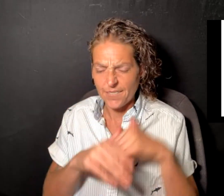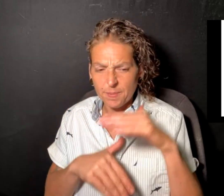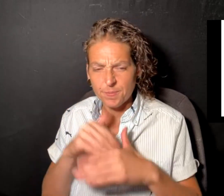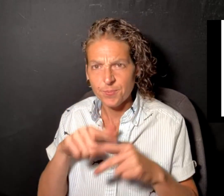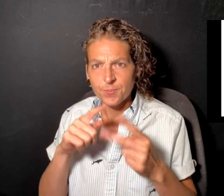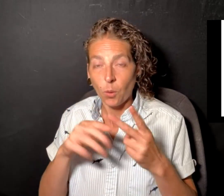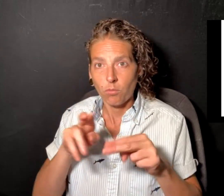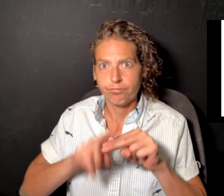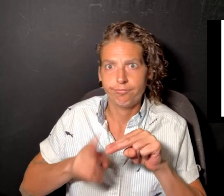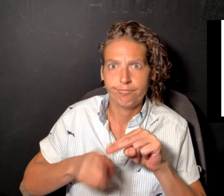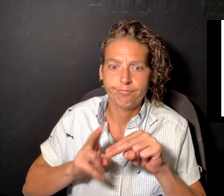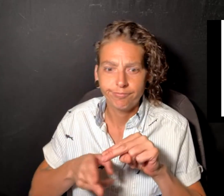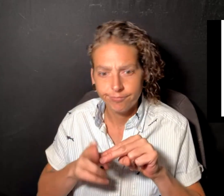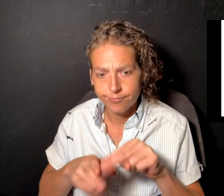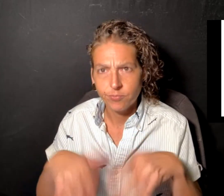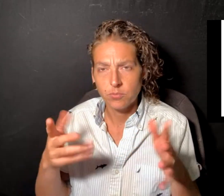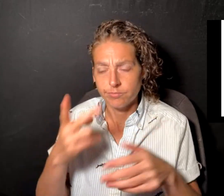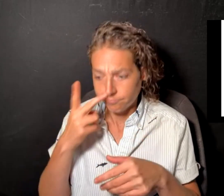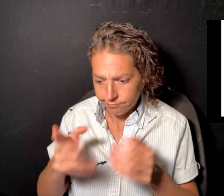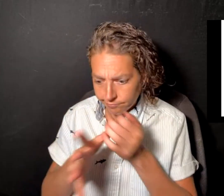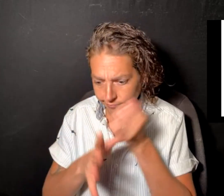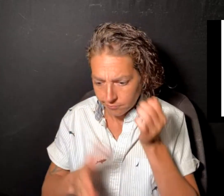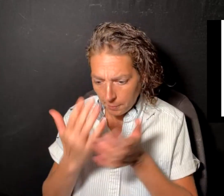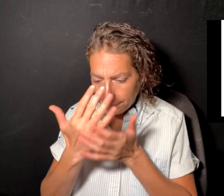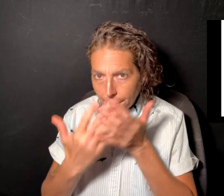weight loss and blood is in your bowel movements.